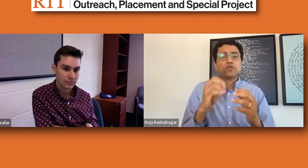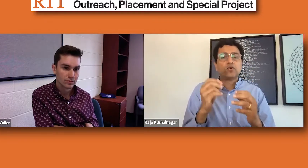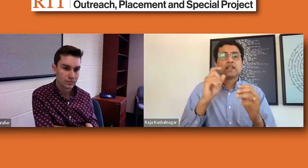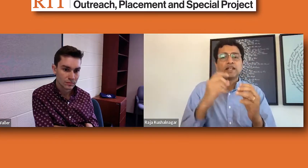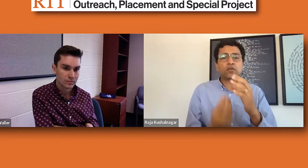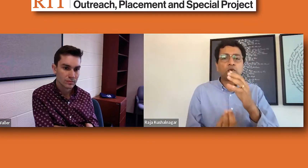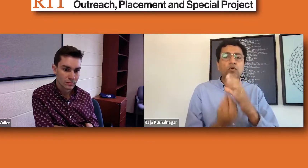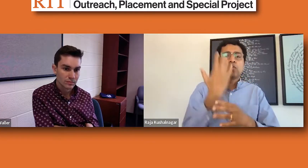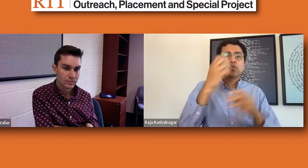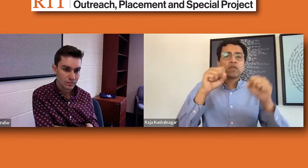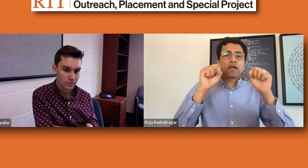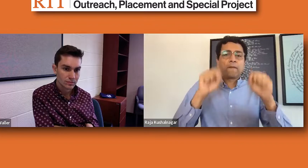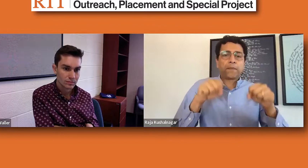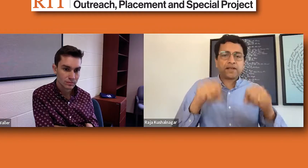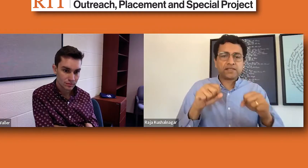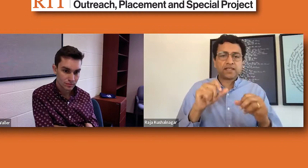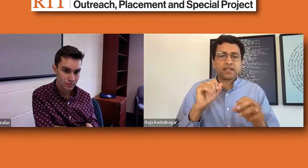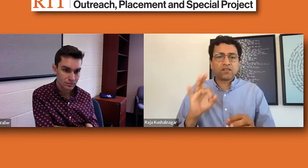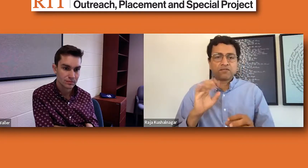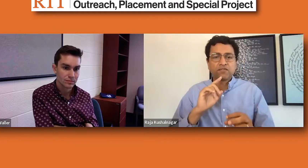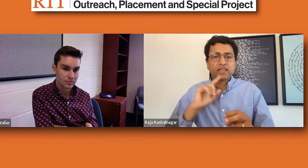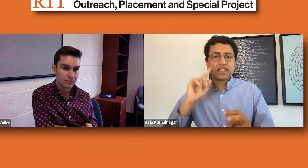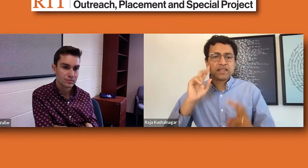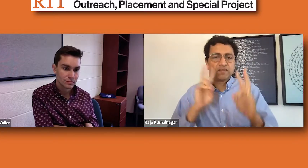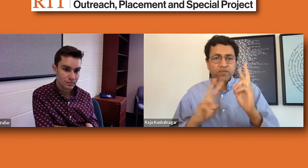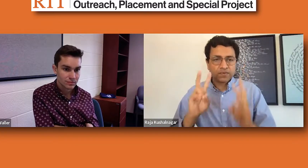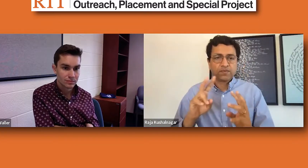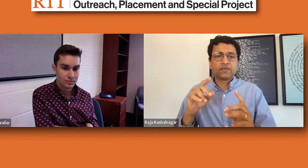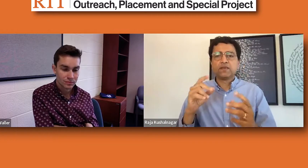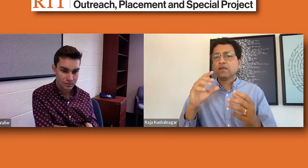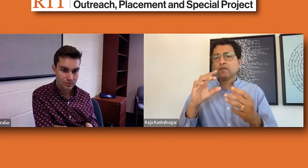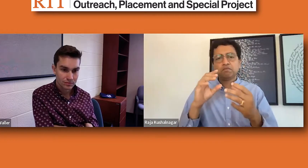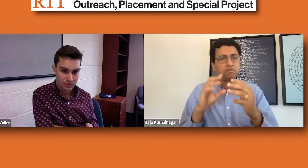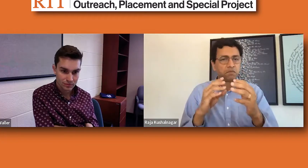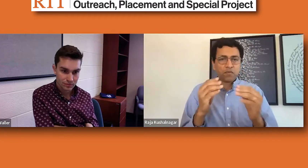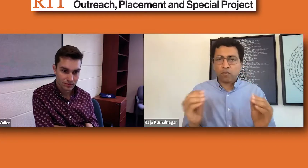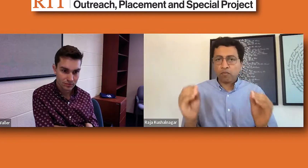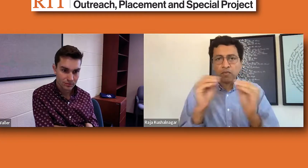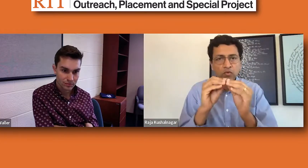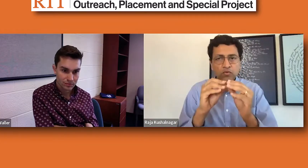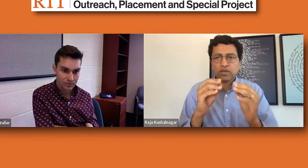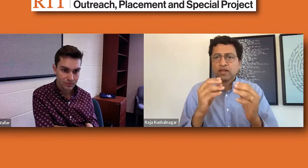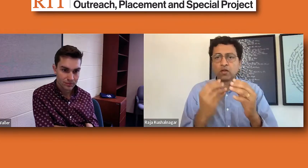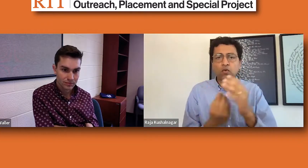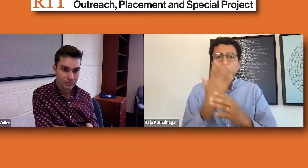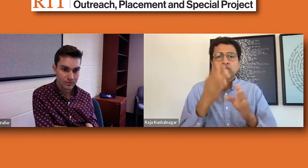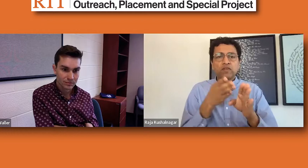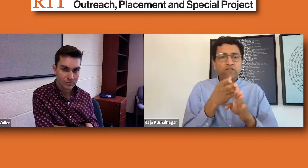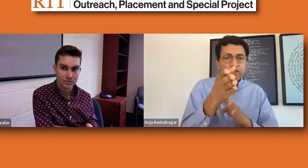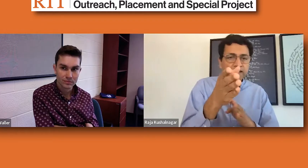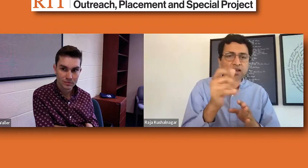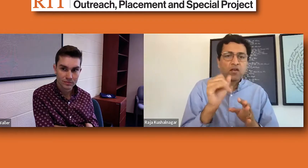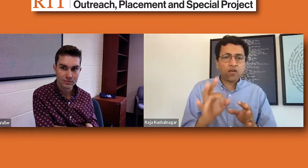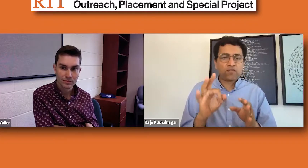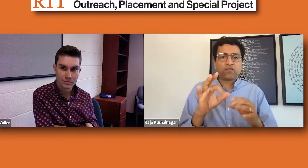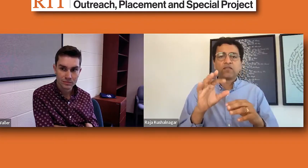it can be difficult. But it's a it's a potential area of growth for Deaf people